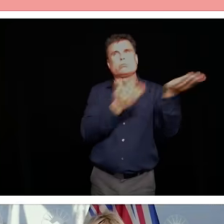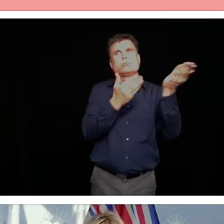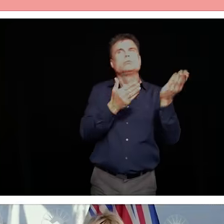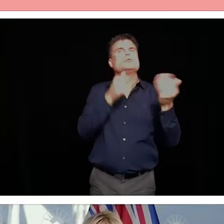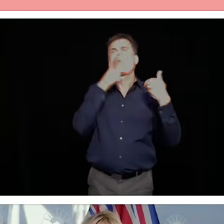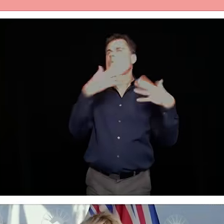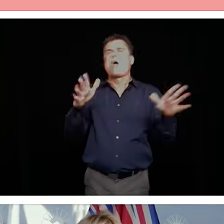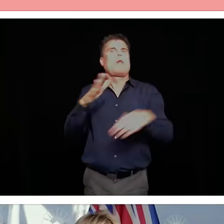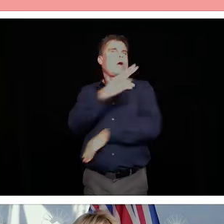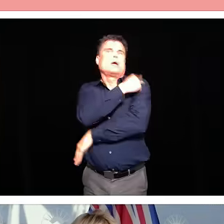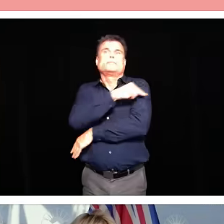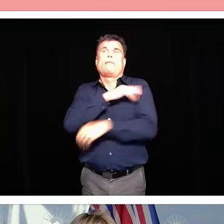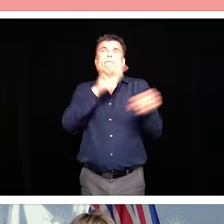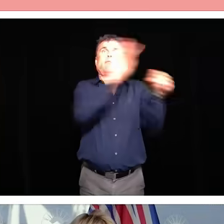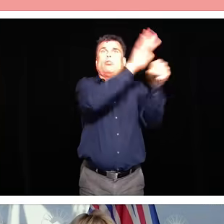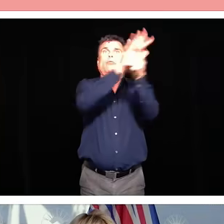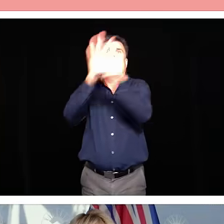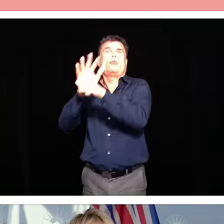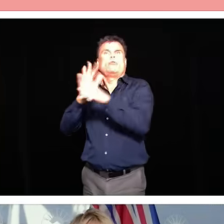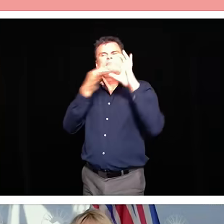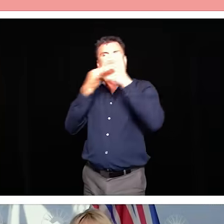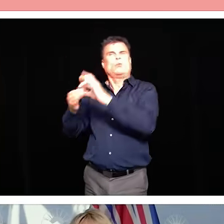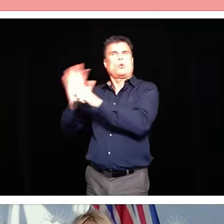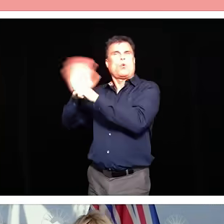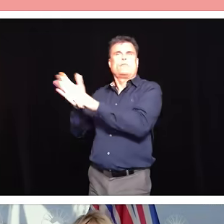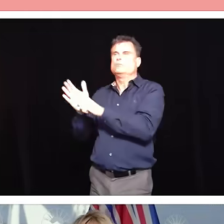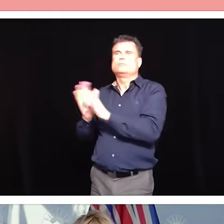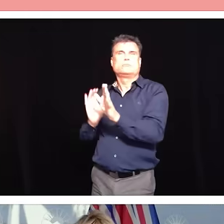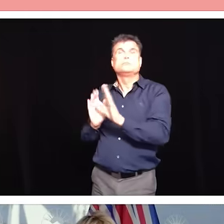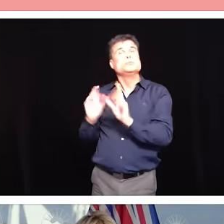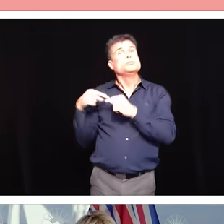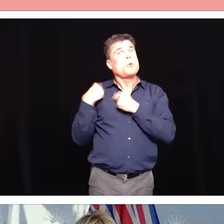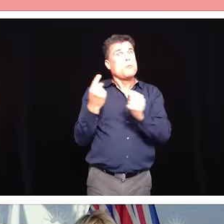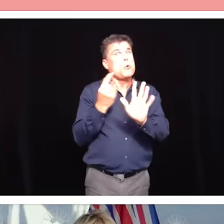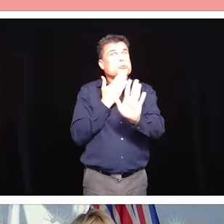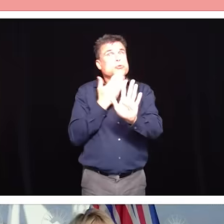some of the parties outside and the beaches and exposure events in the community.